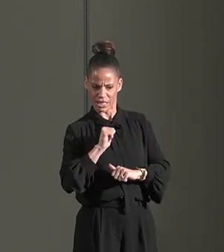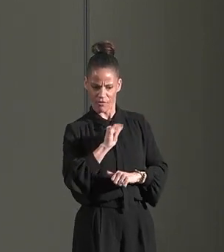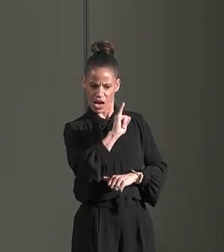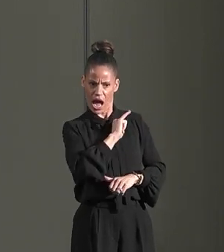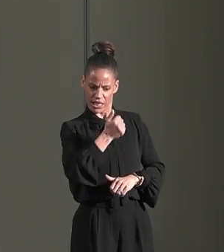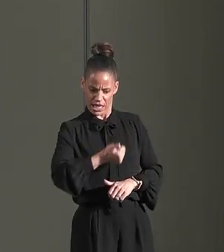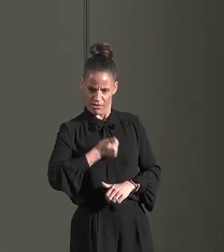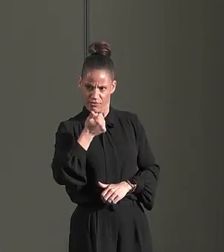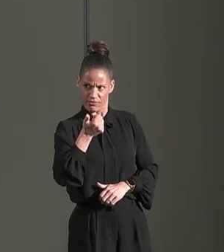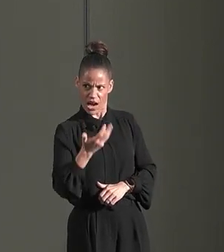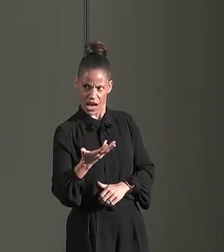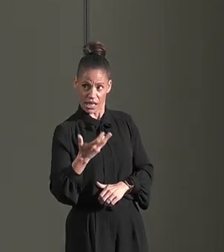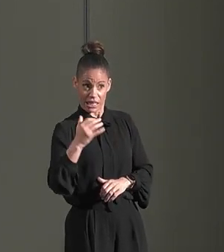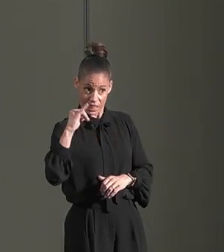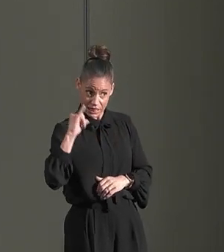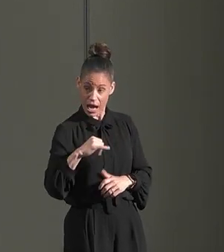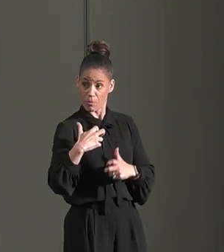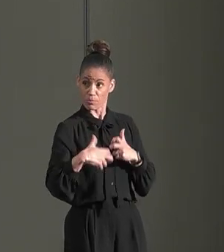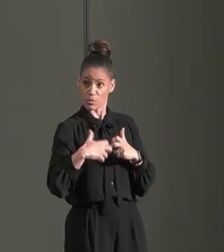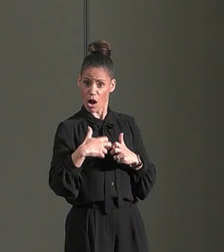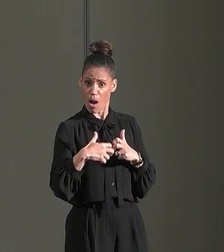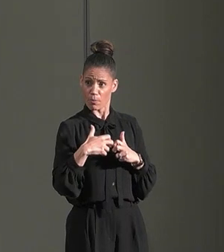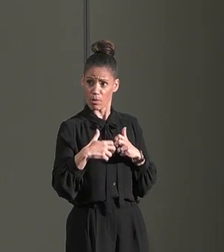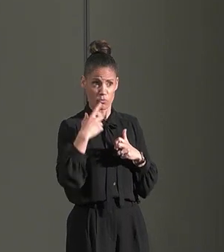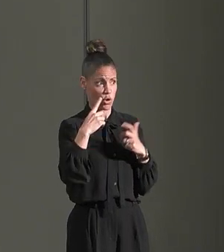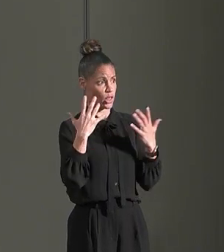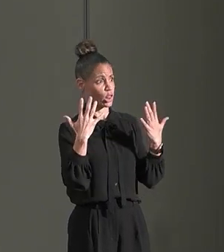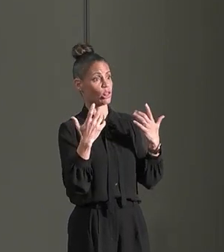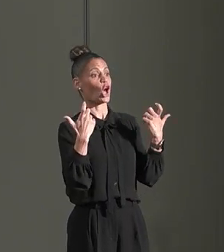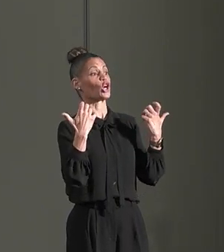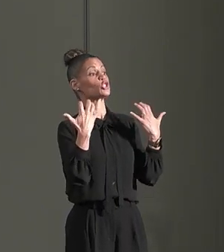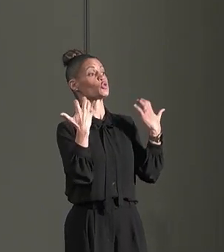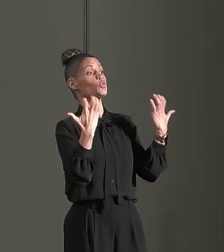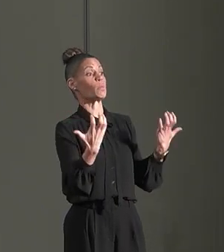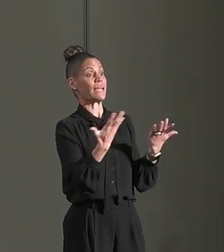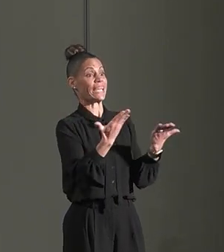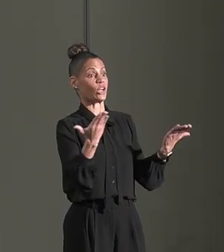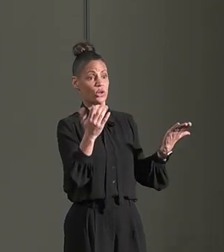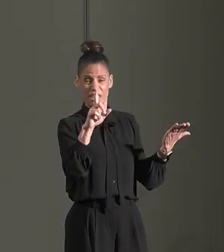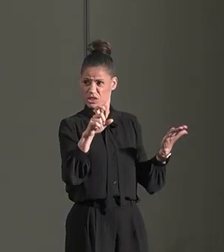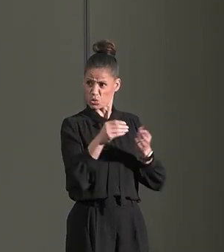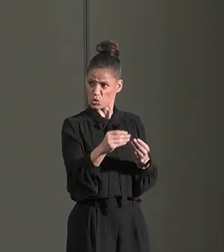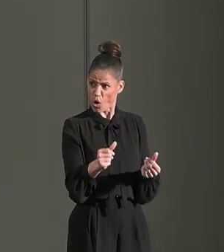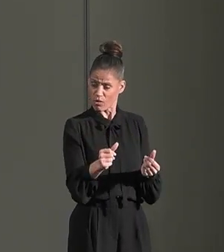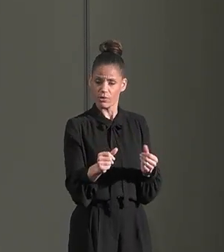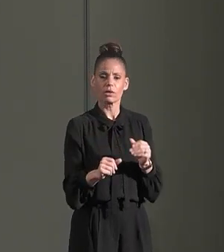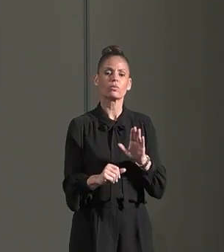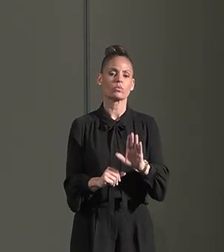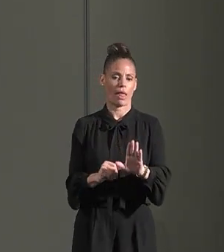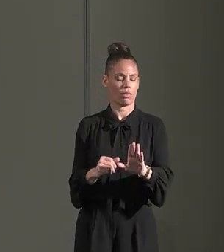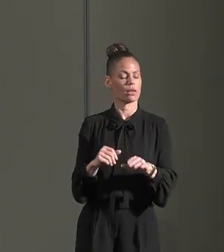problem that -- larger group needs to solve. >> RICK JOHNSON: I'm hearing it is stigma or